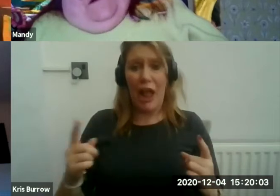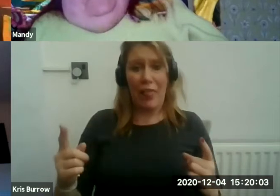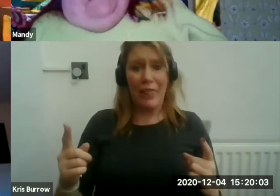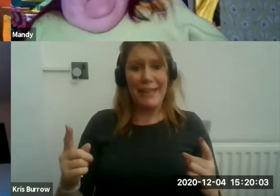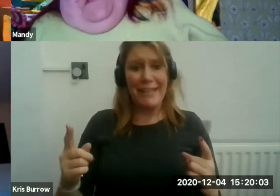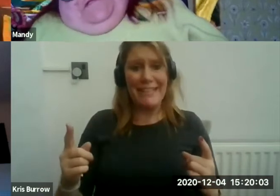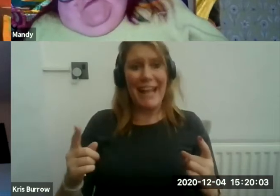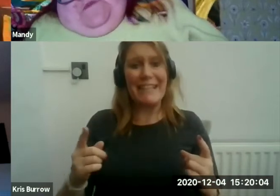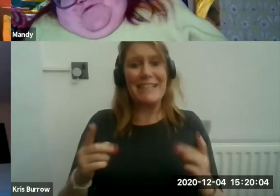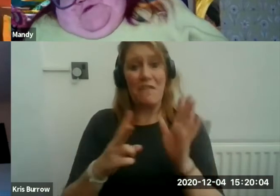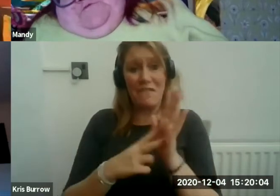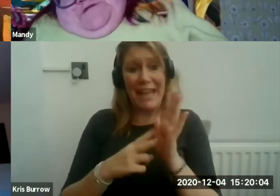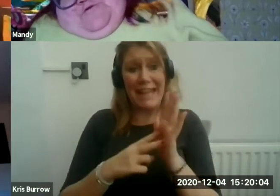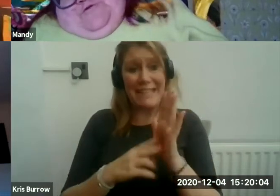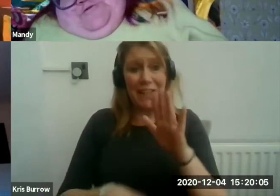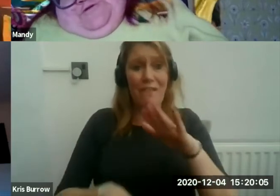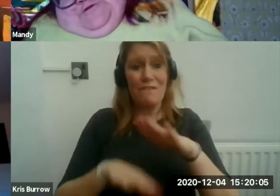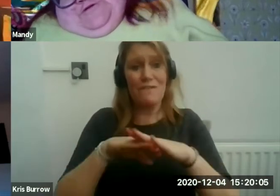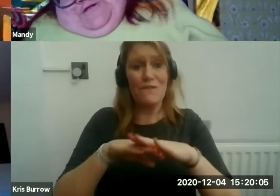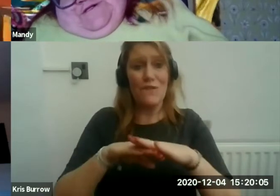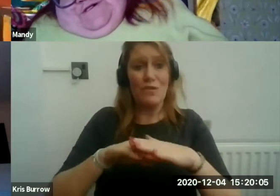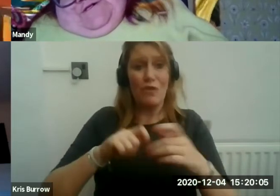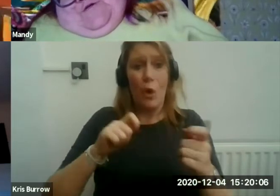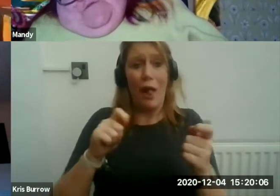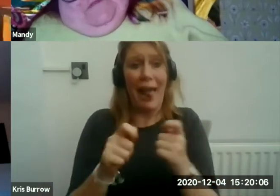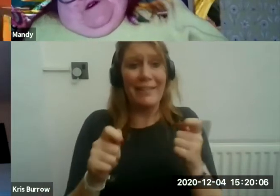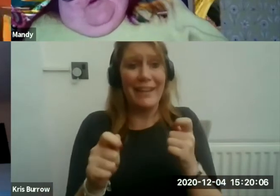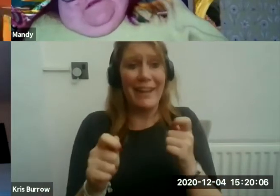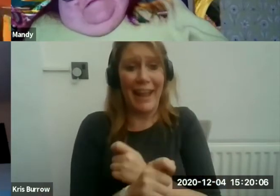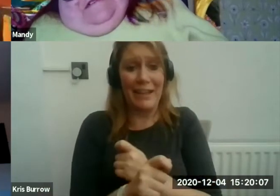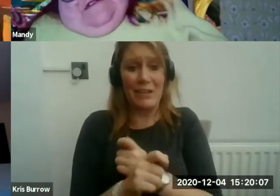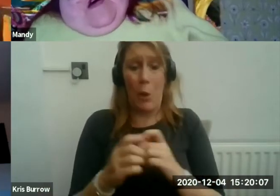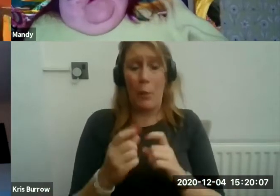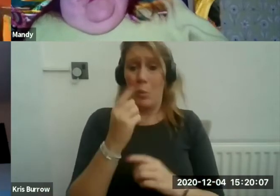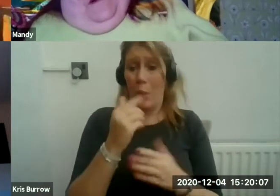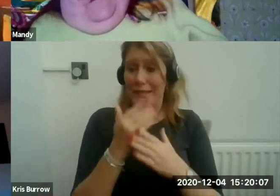all bits, all our individual bits but we